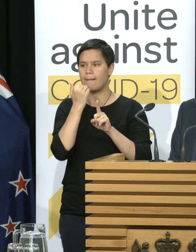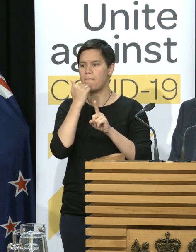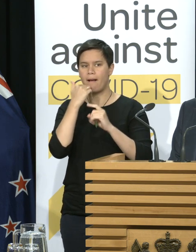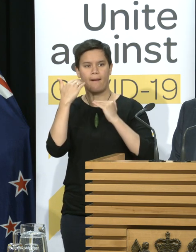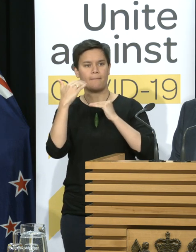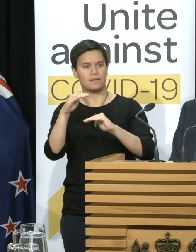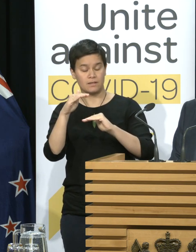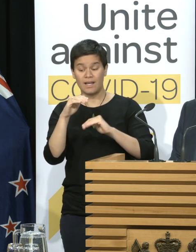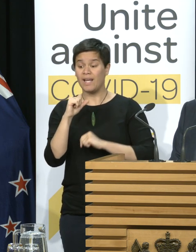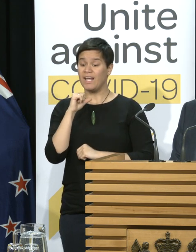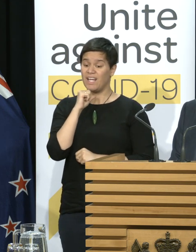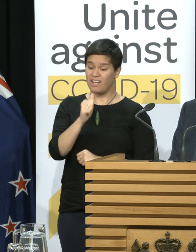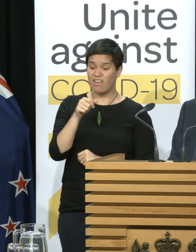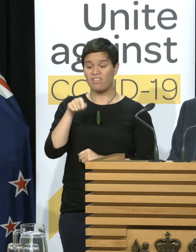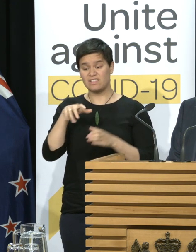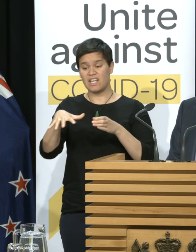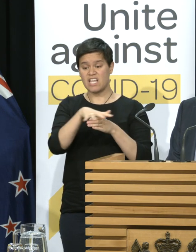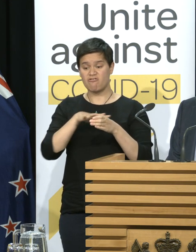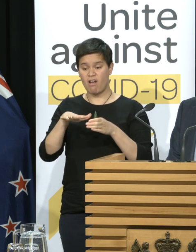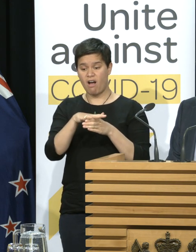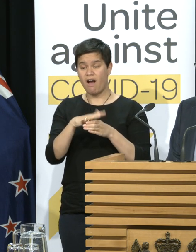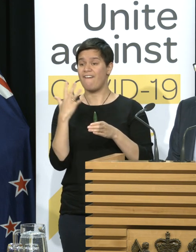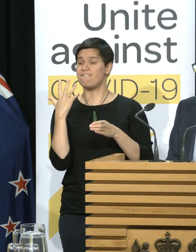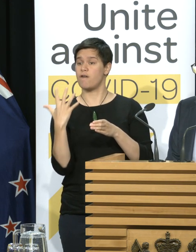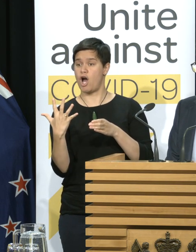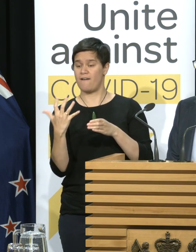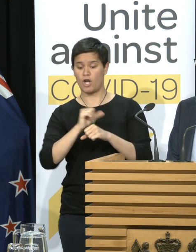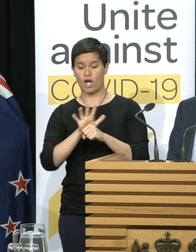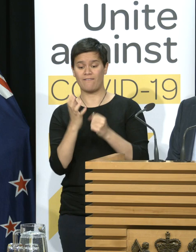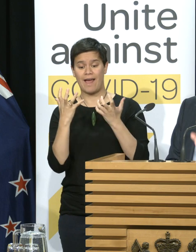or any sort of measurement in your mind? Not number of cases.